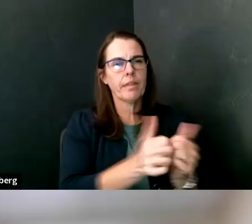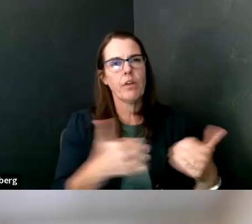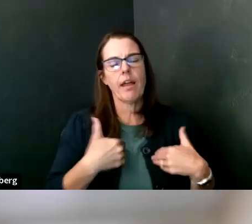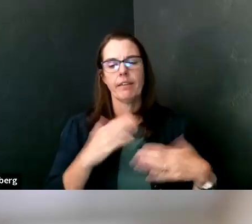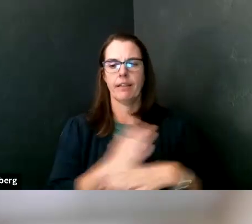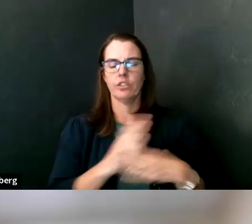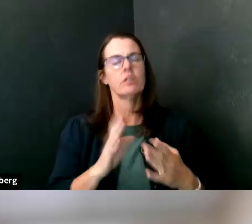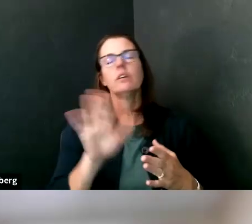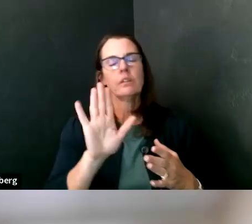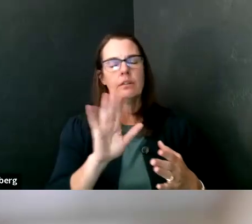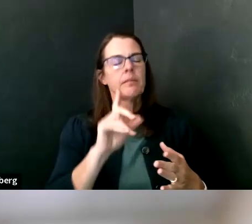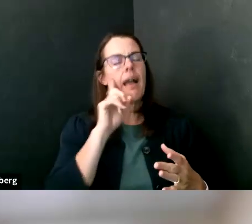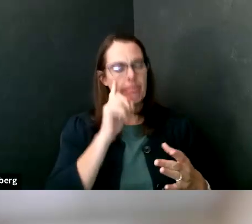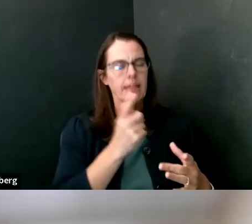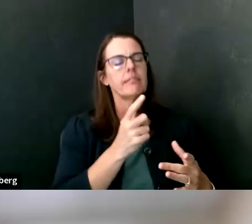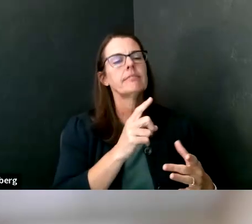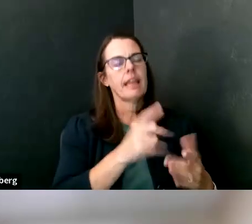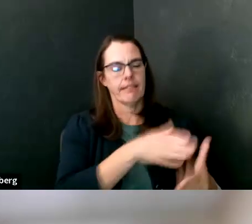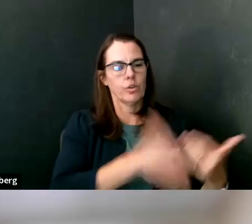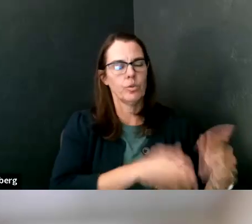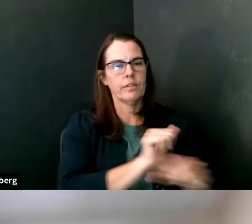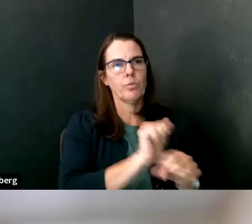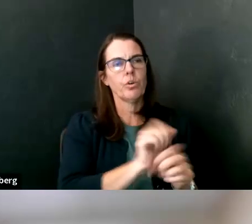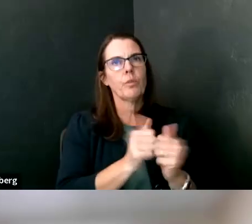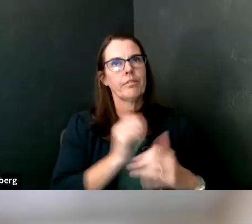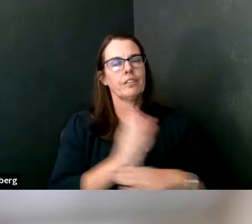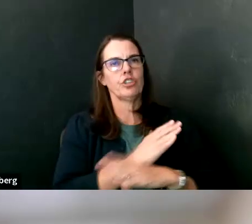board did conclude its work without arriving at a shared definition of affordability. And it's not a